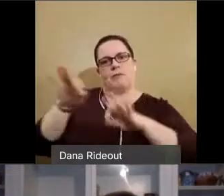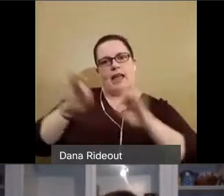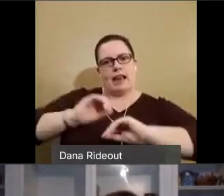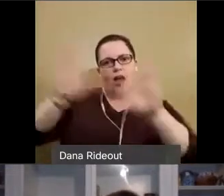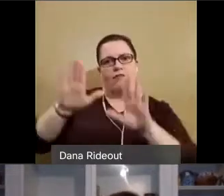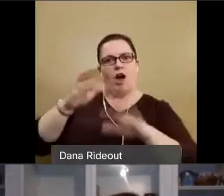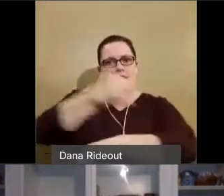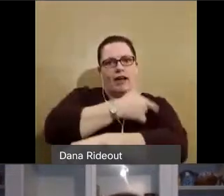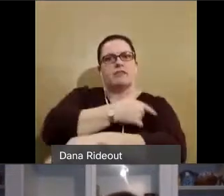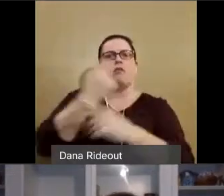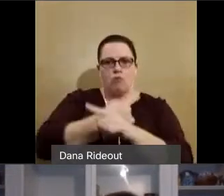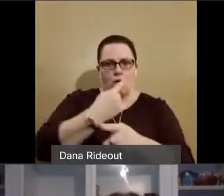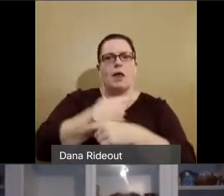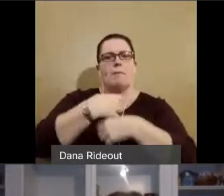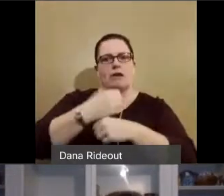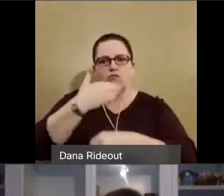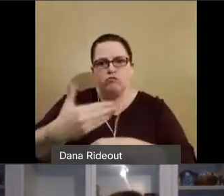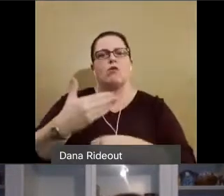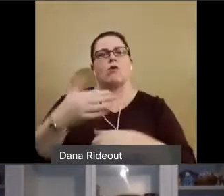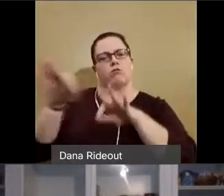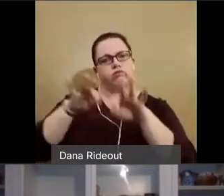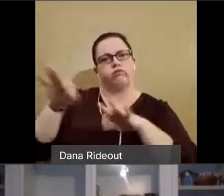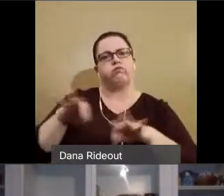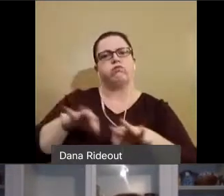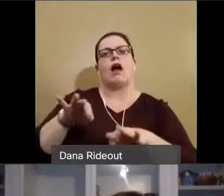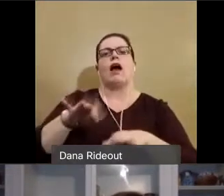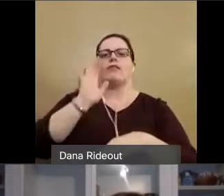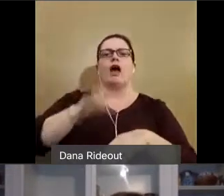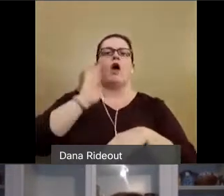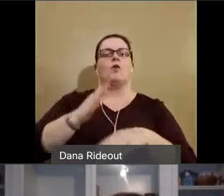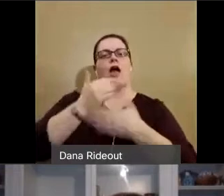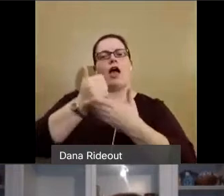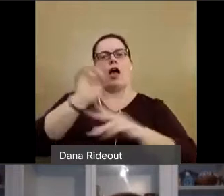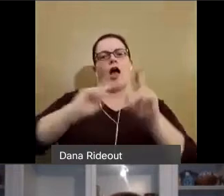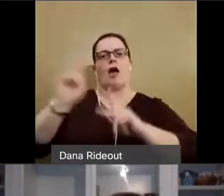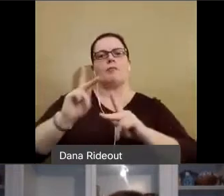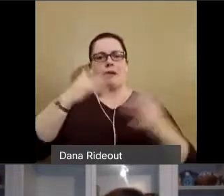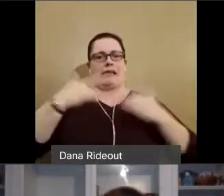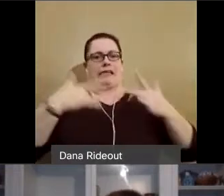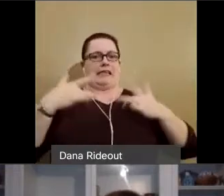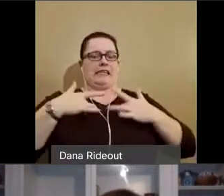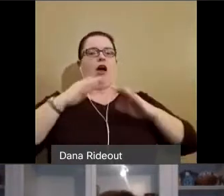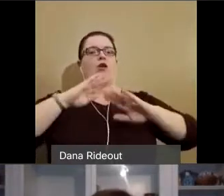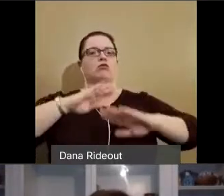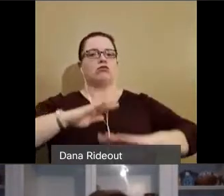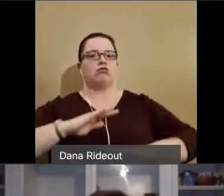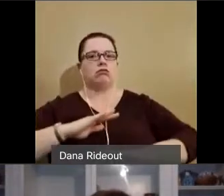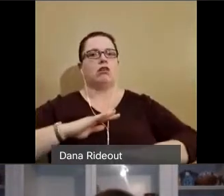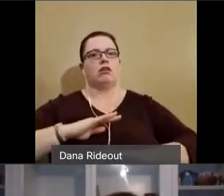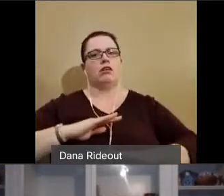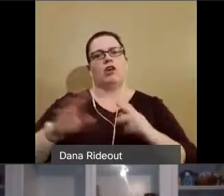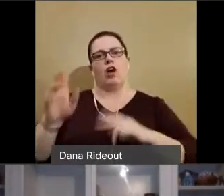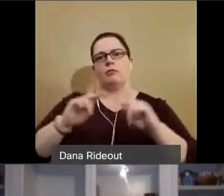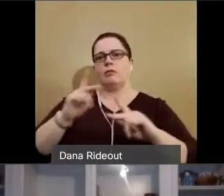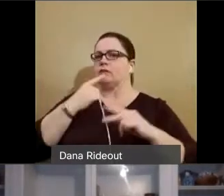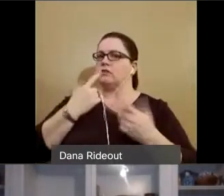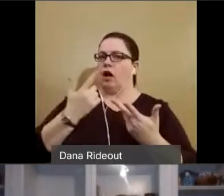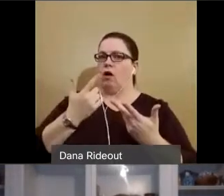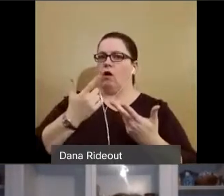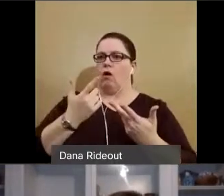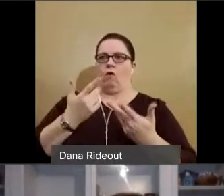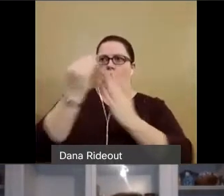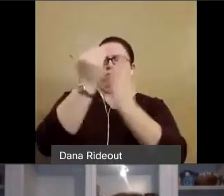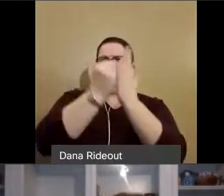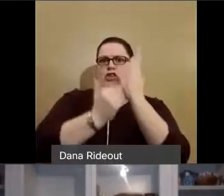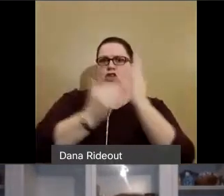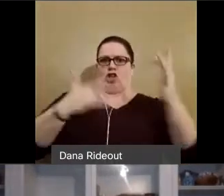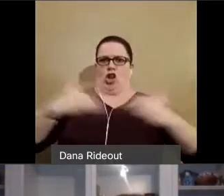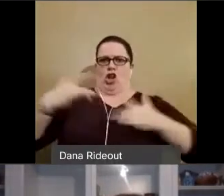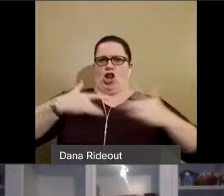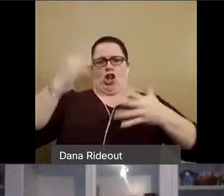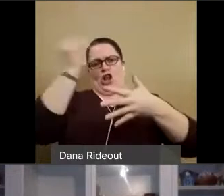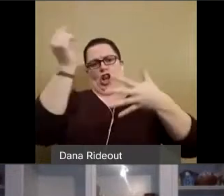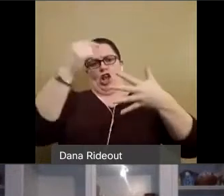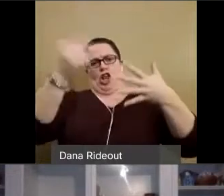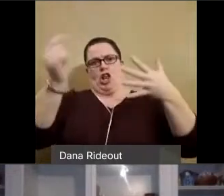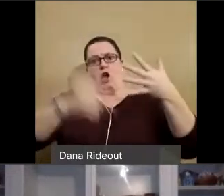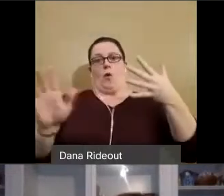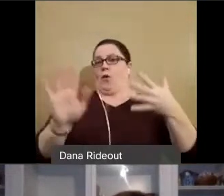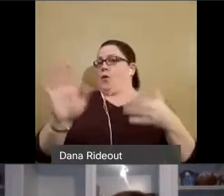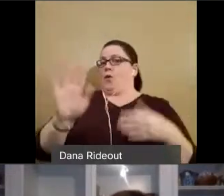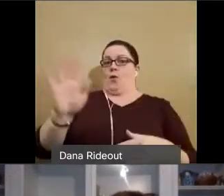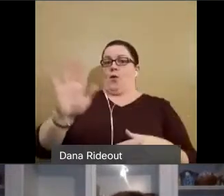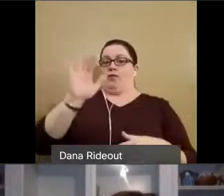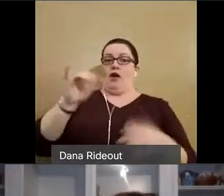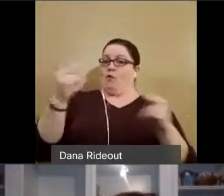Well, and there are actually addressing the real concerns of the people who are there and that's another thing I tell people to we don't because they're like, well, let's just list all the concerns. No, no let's not do that because that actually reinforces and gives people beliefs.